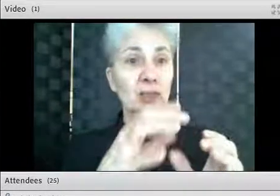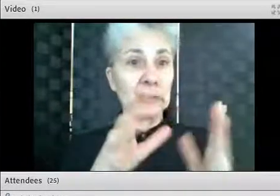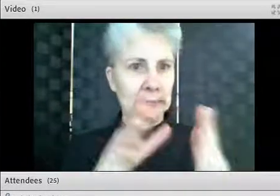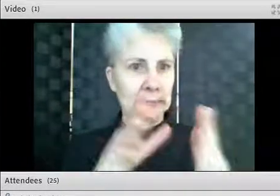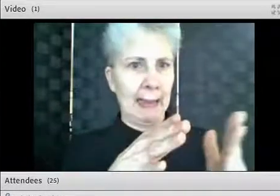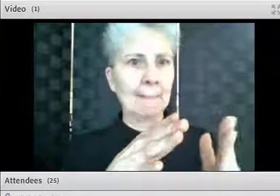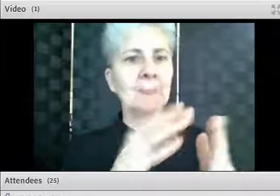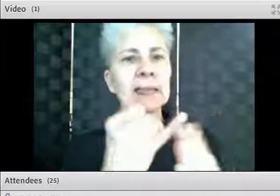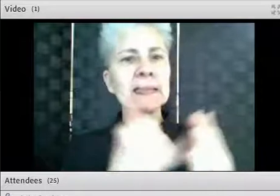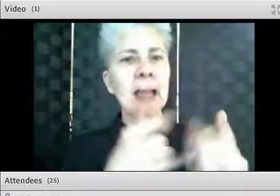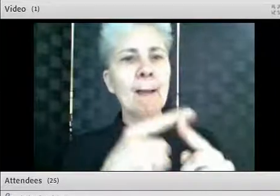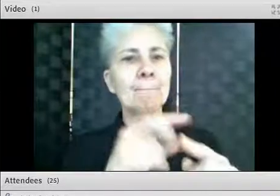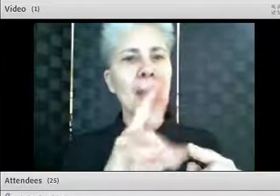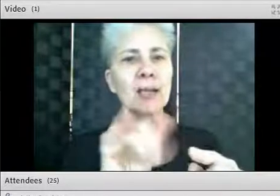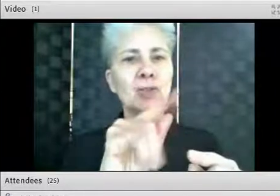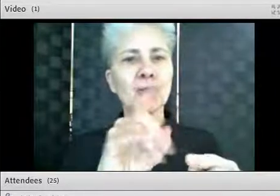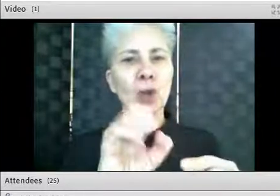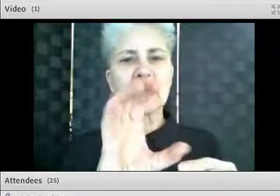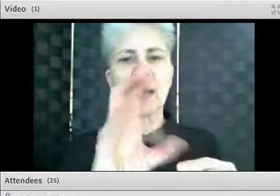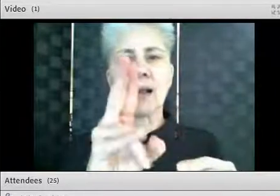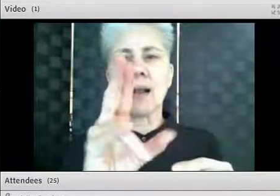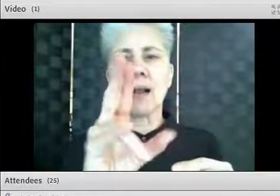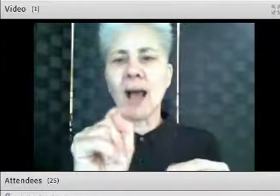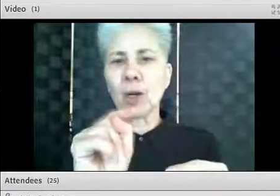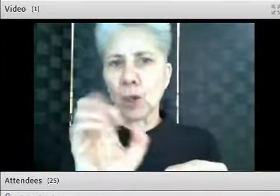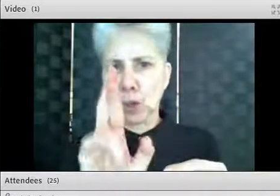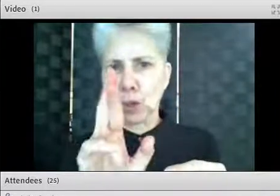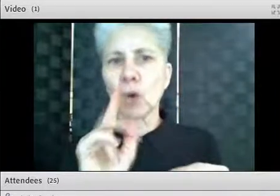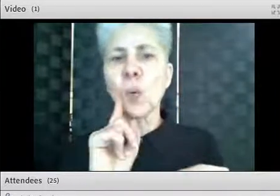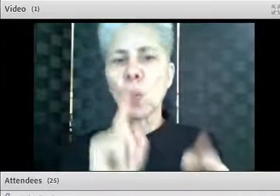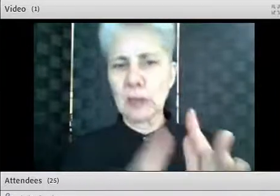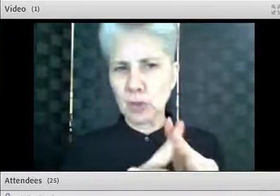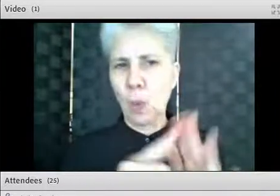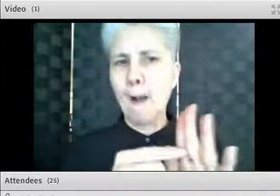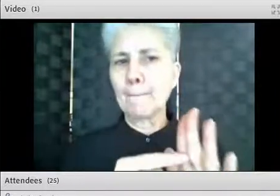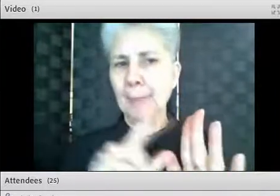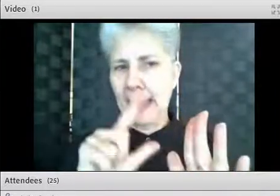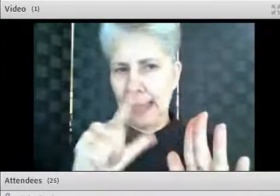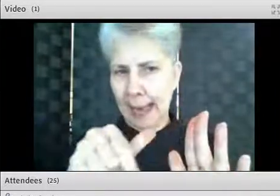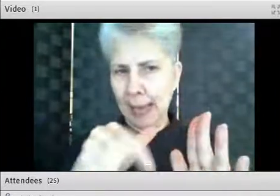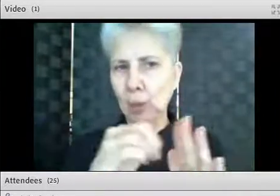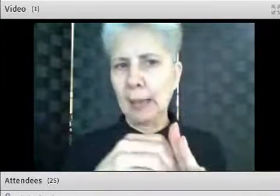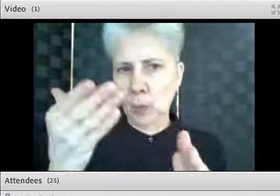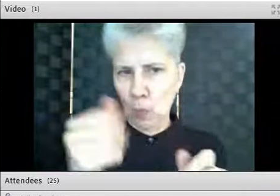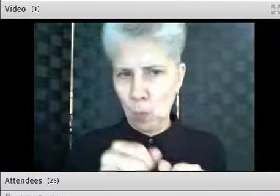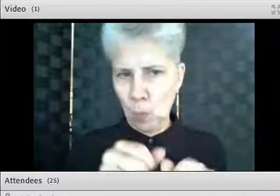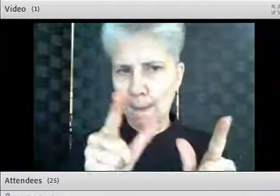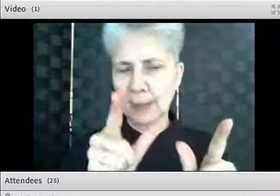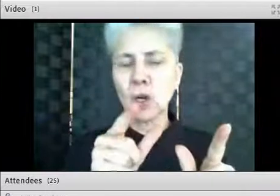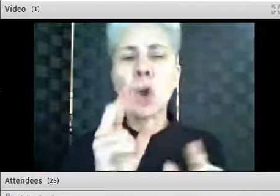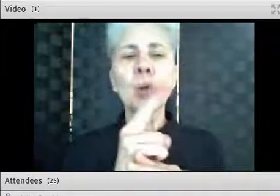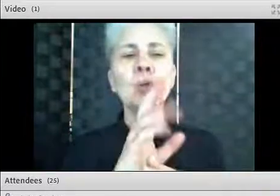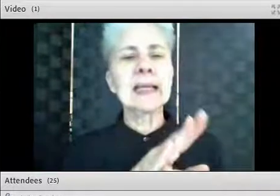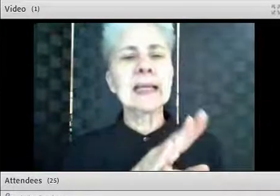who will make another appearance here soon, used his classification system to build their own,